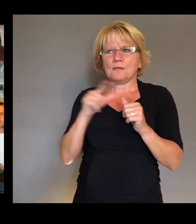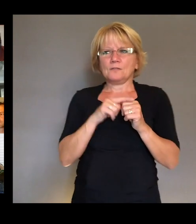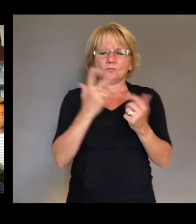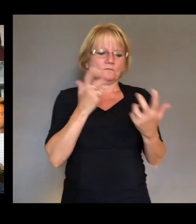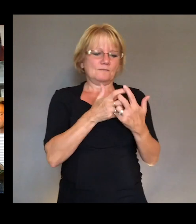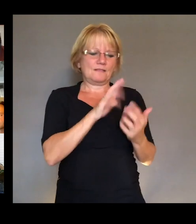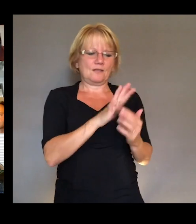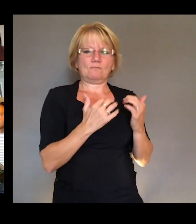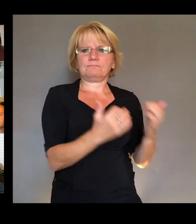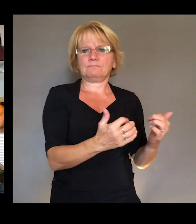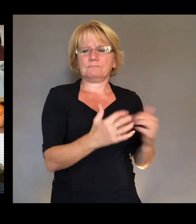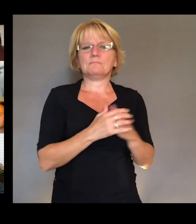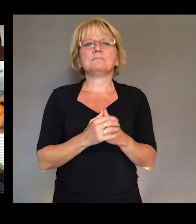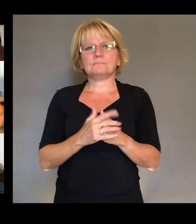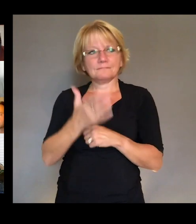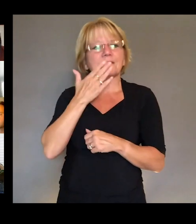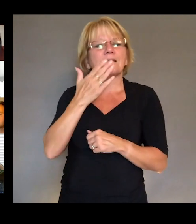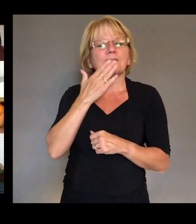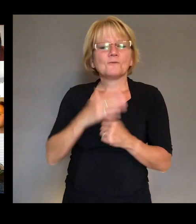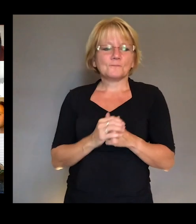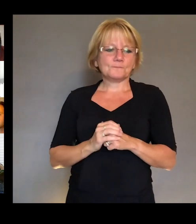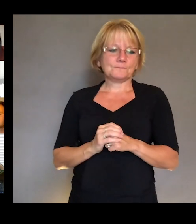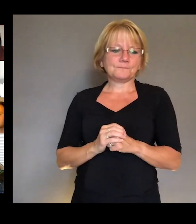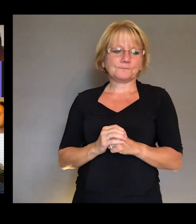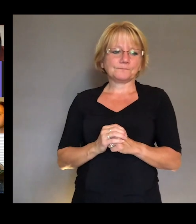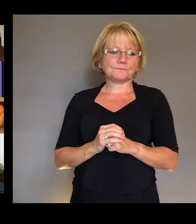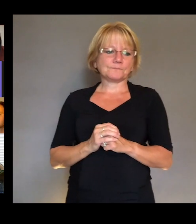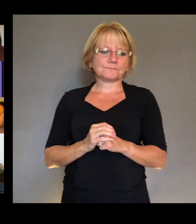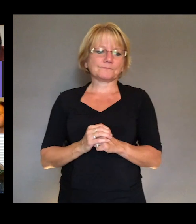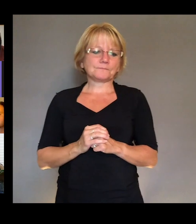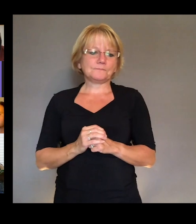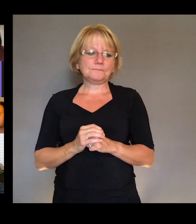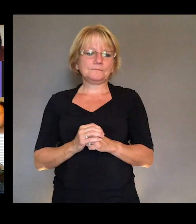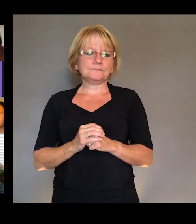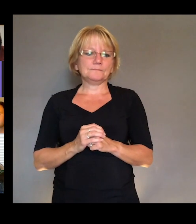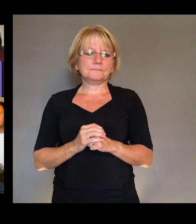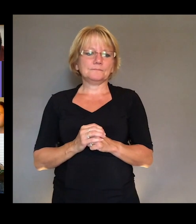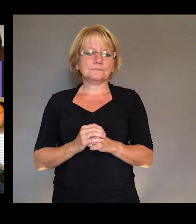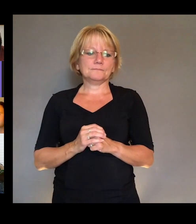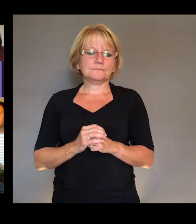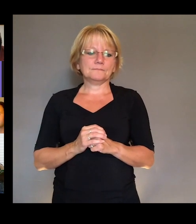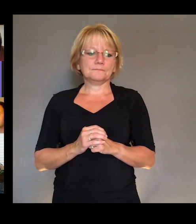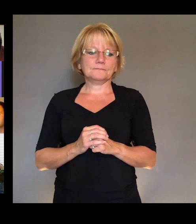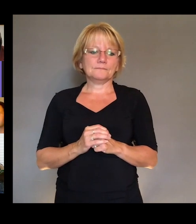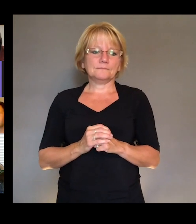through the lens of who you're talking to. Thank you. - Yeah, you're welcome. I can add to that too. I think that it's awesome